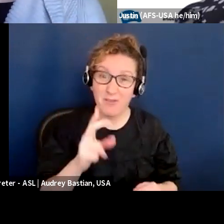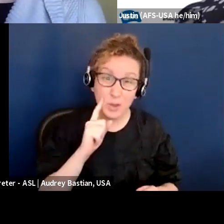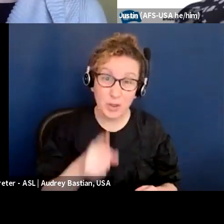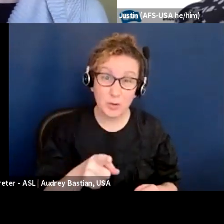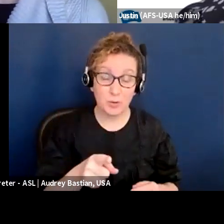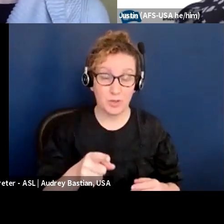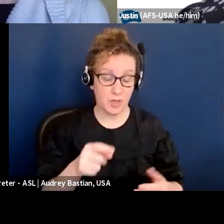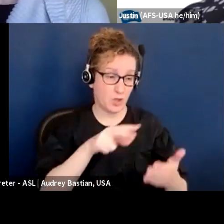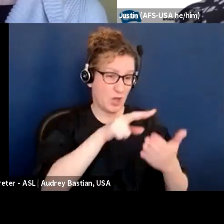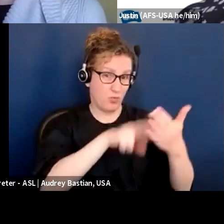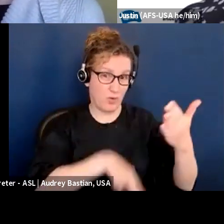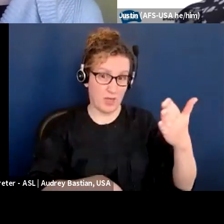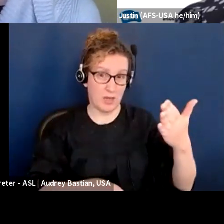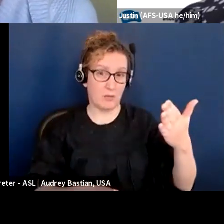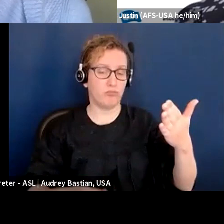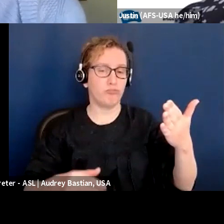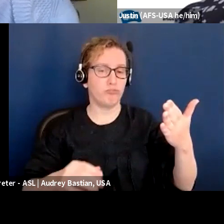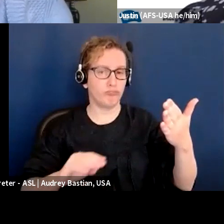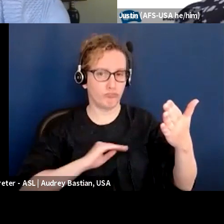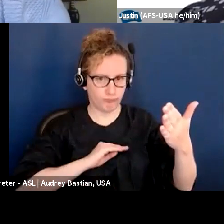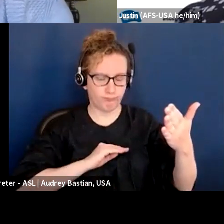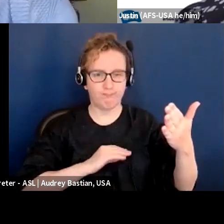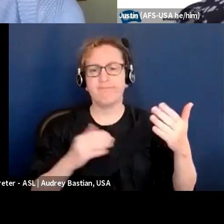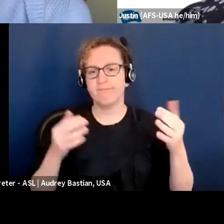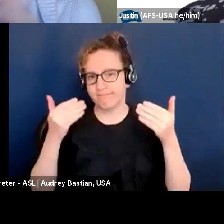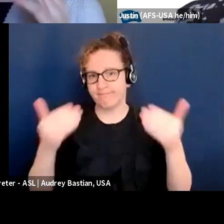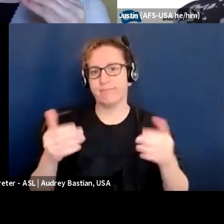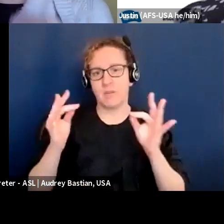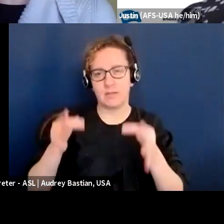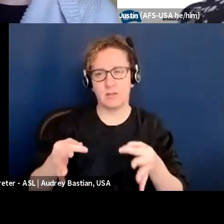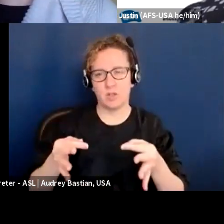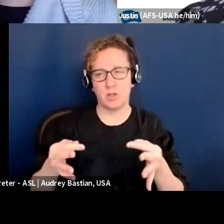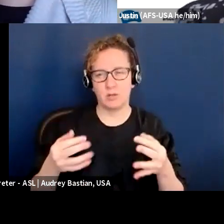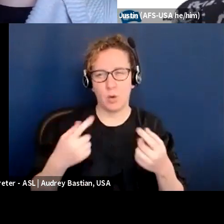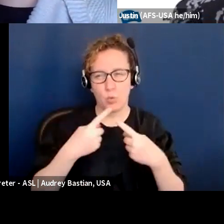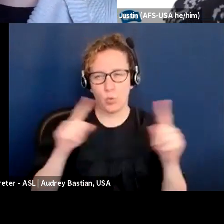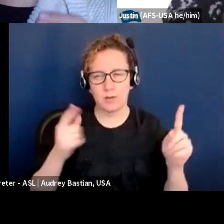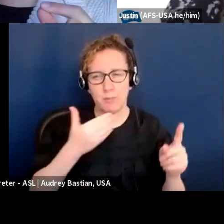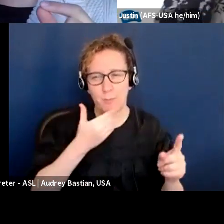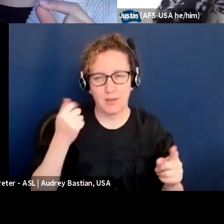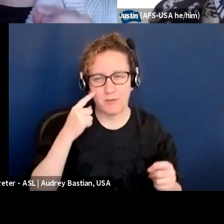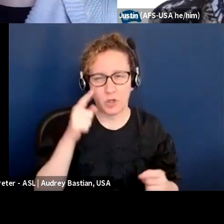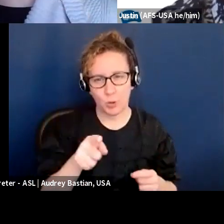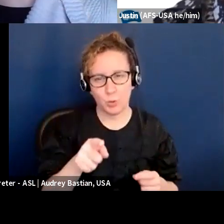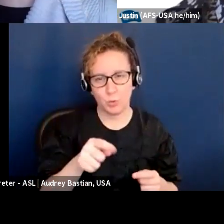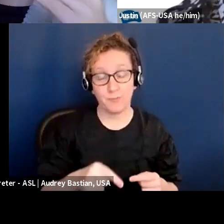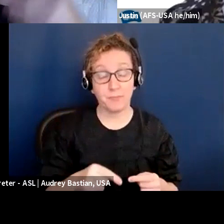the decision that works best for you. Just so that you know, admissions departments